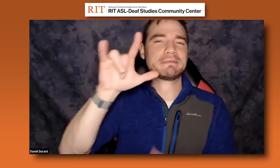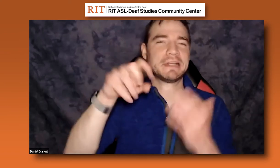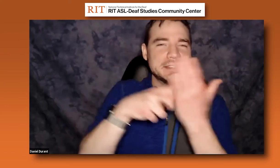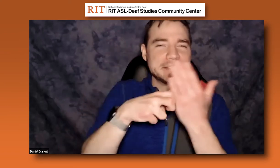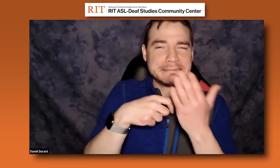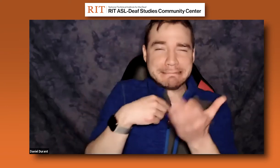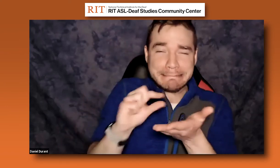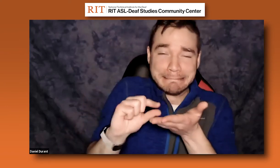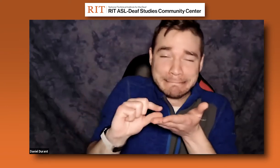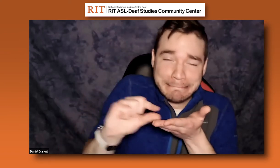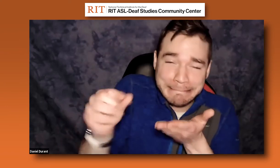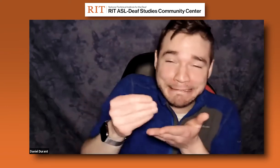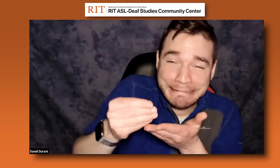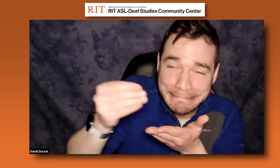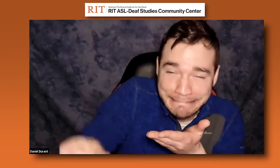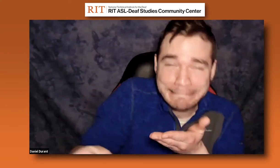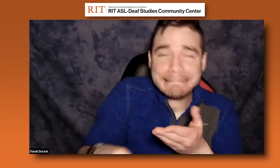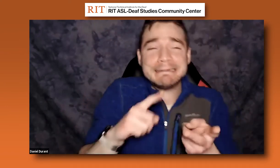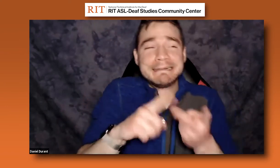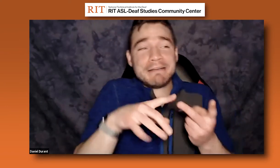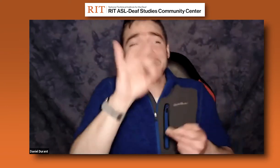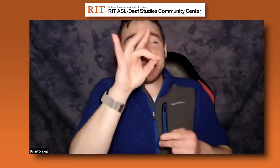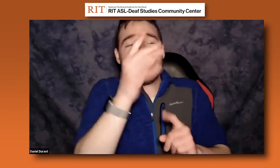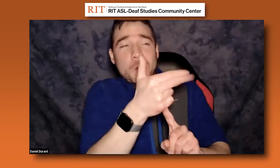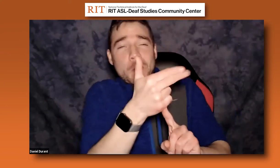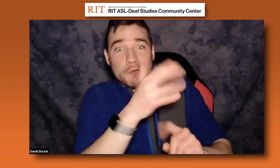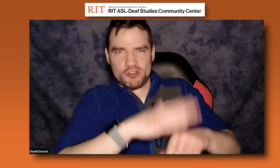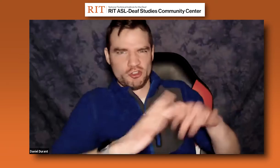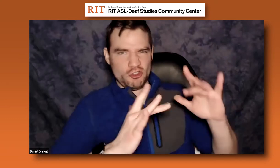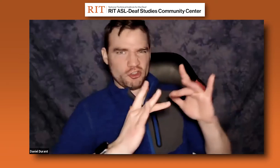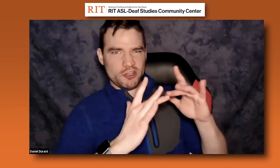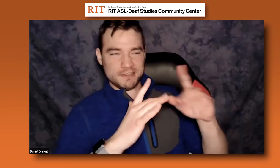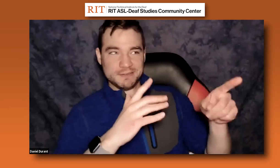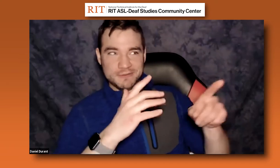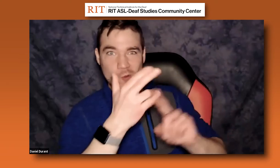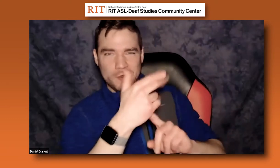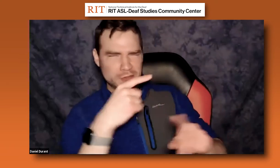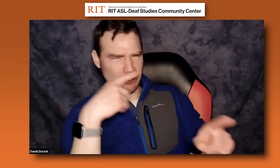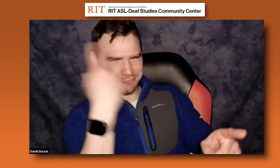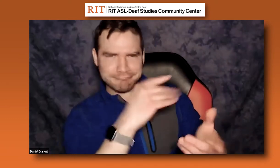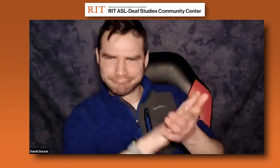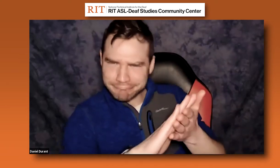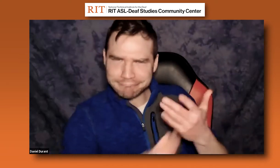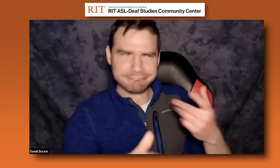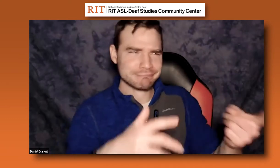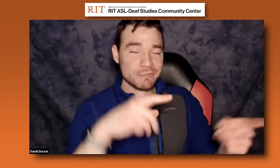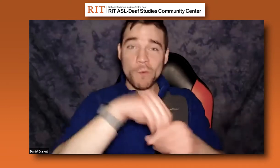So I found the cheapest flight I could find. I found a hotel online. It looked fantastic.